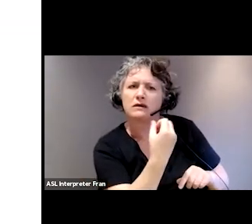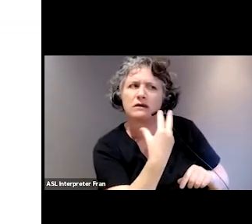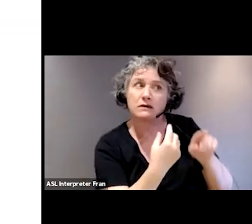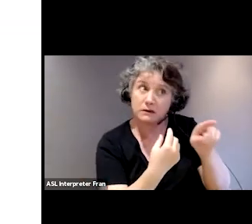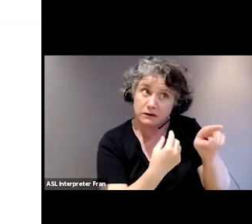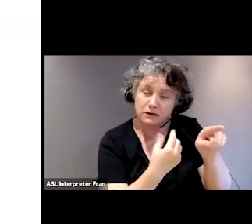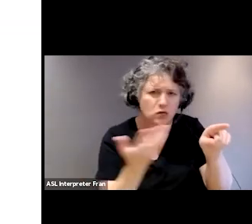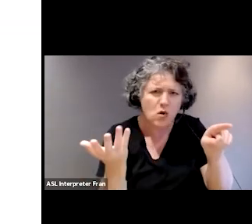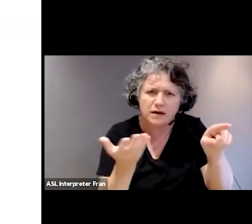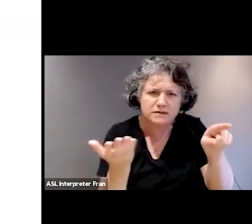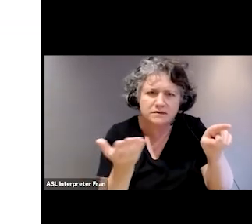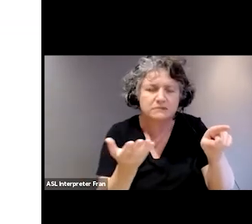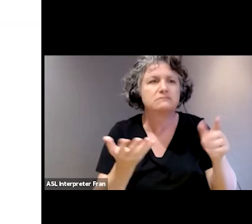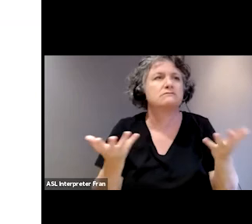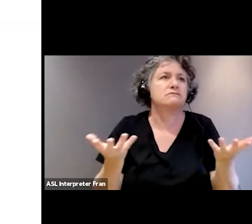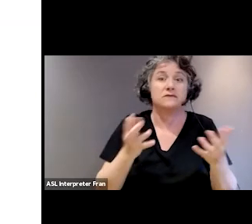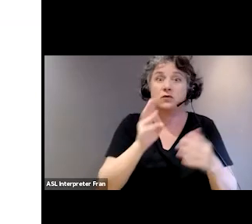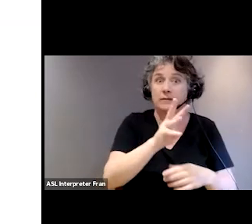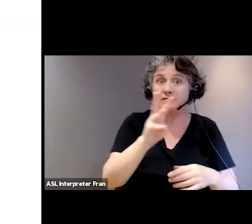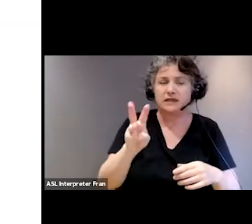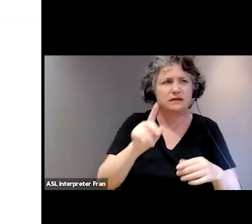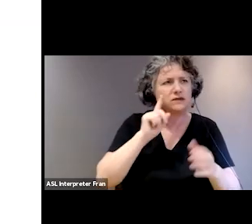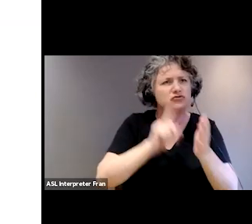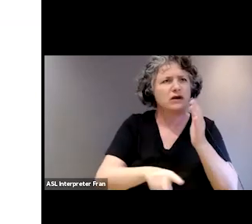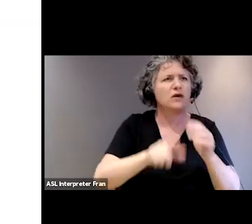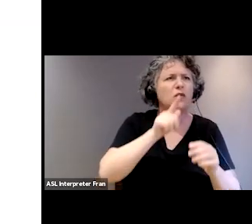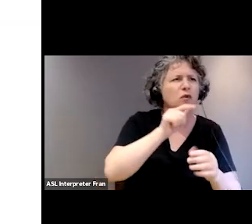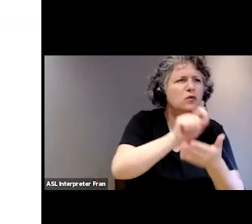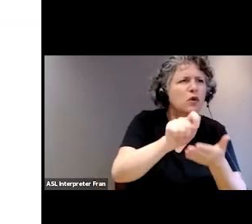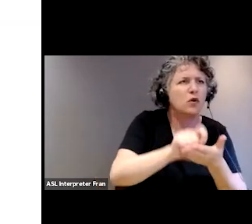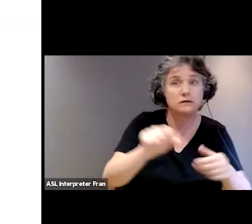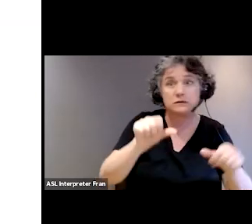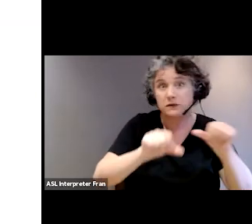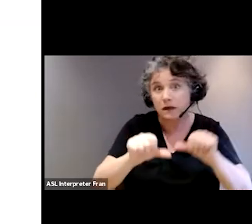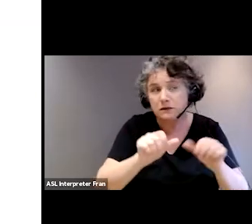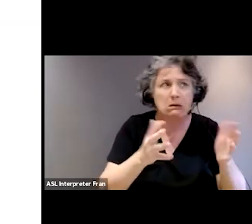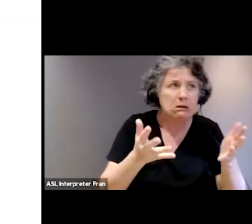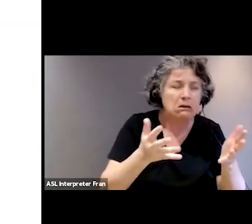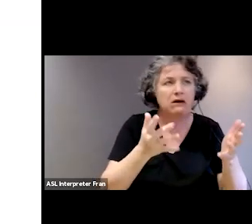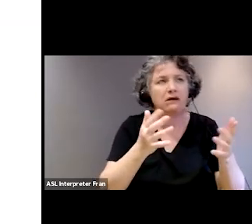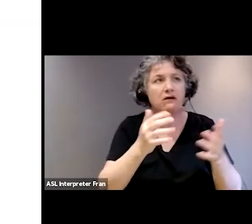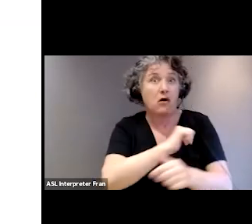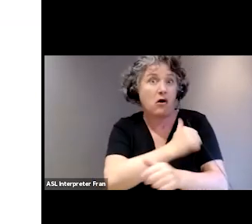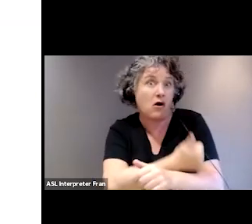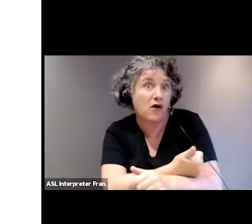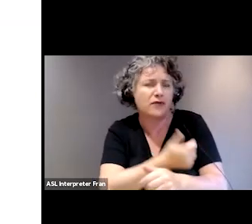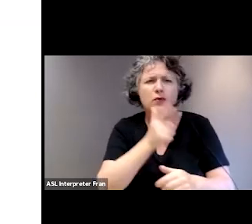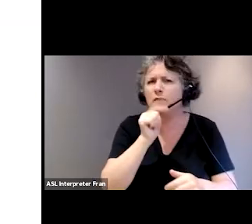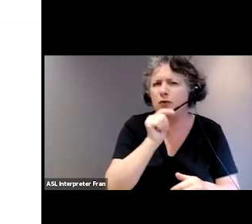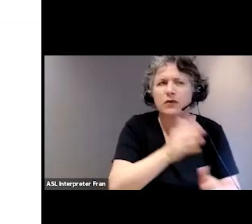there, especially online. So I do think we have a bit of a responsibility to